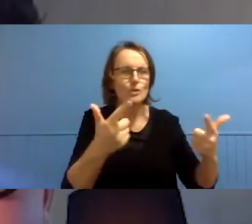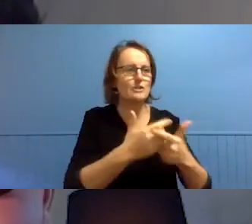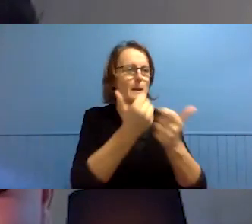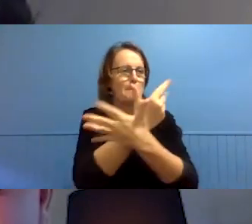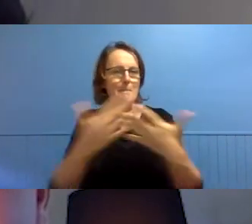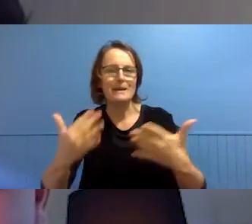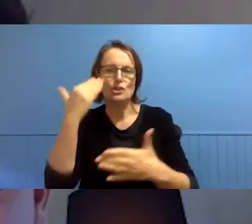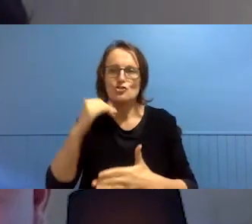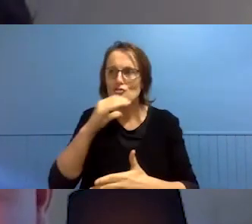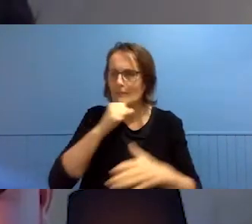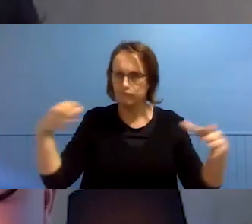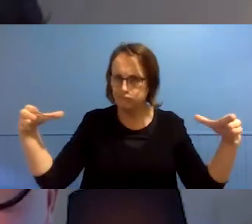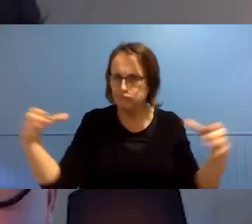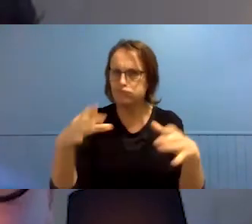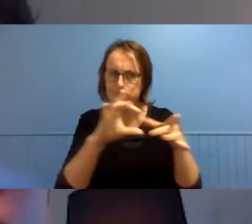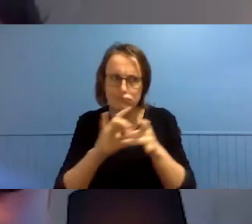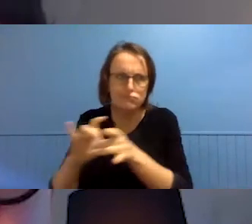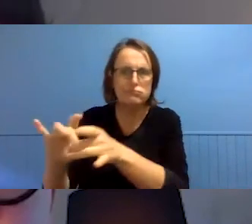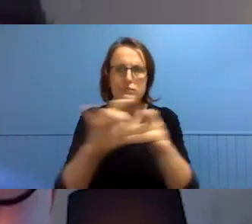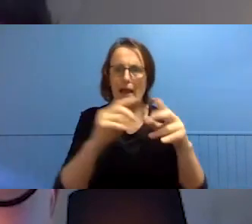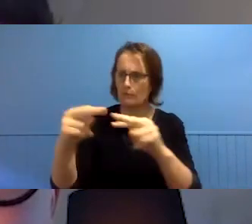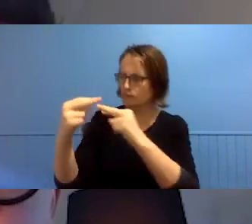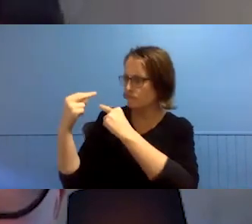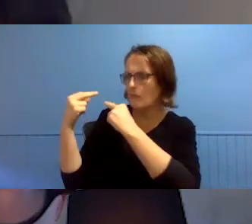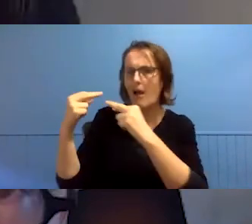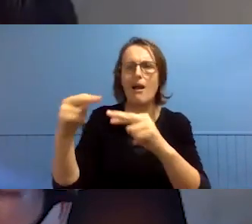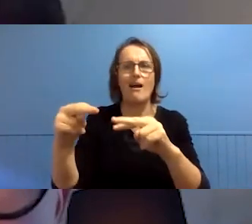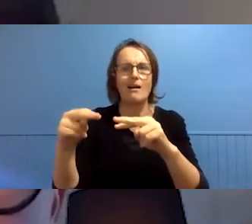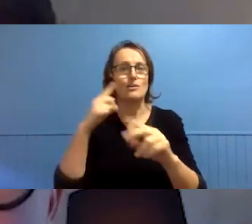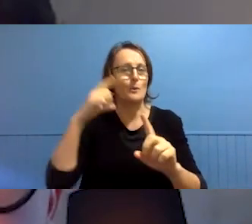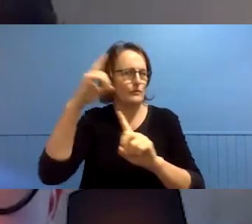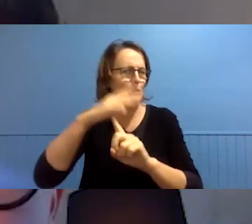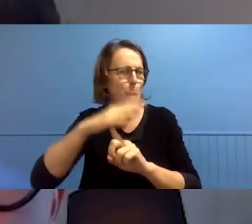today. I think that that's what's so unique about this critical national